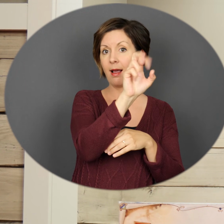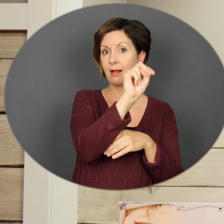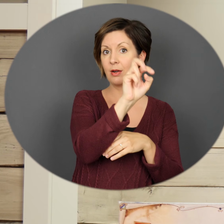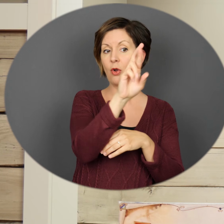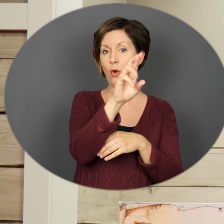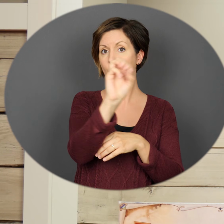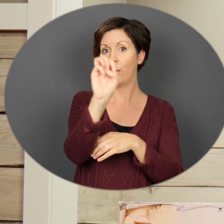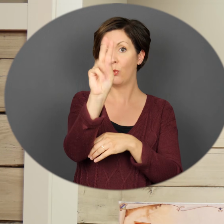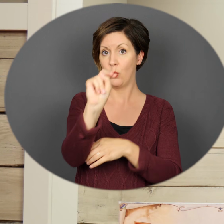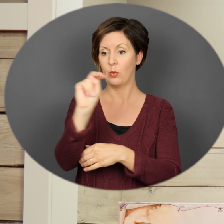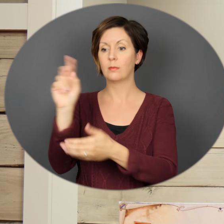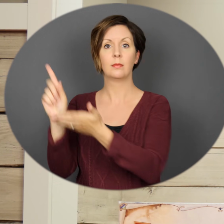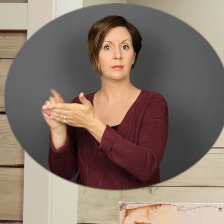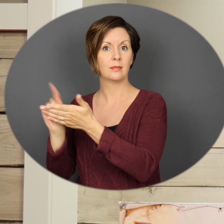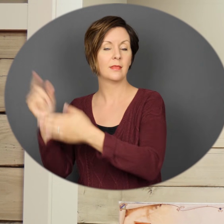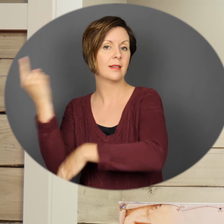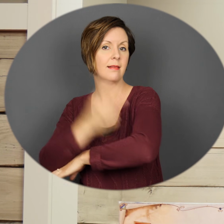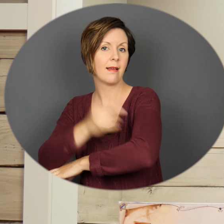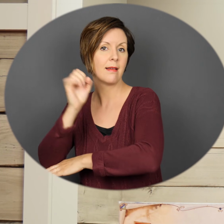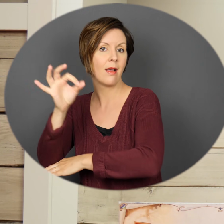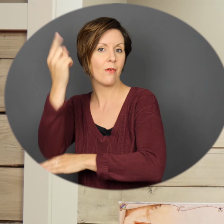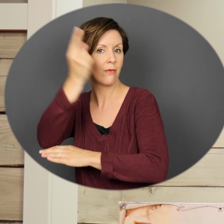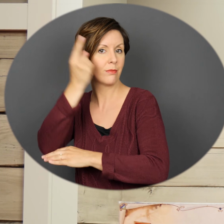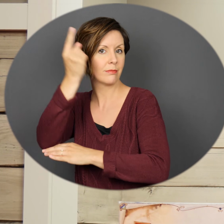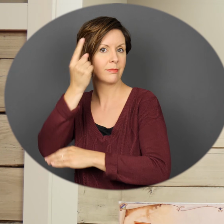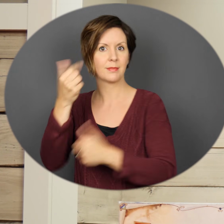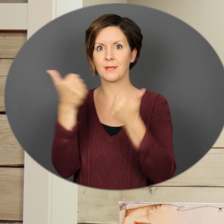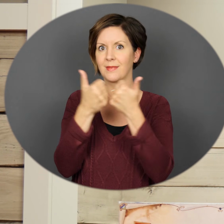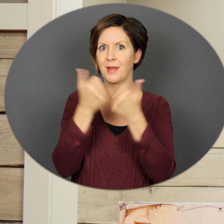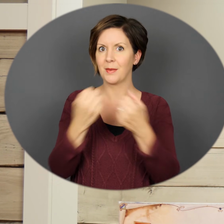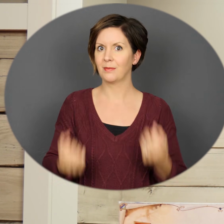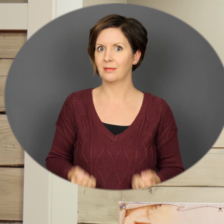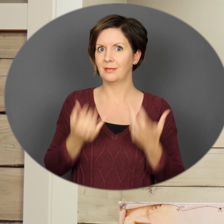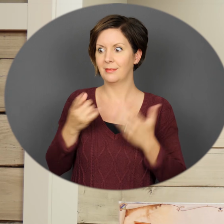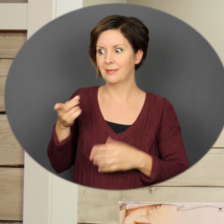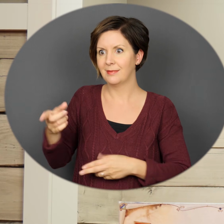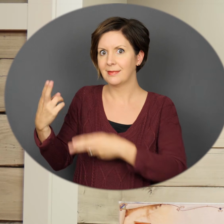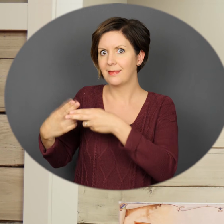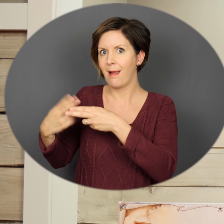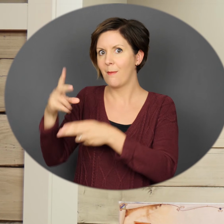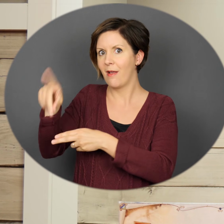Inspired by Phileas Fogg, who in 1872 traveled around the world in just 80 days,